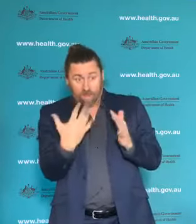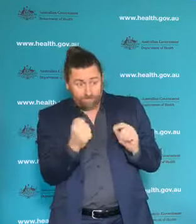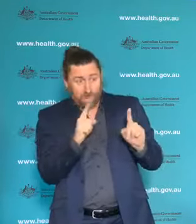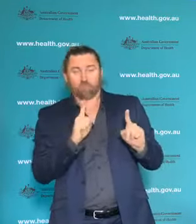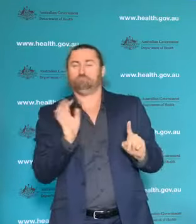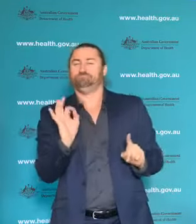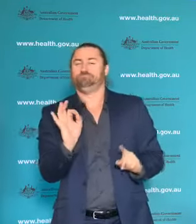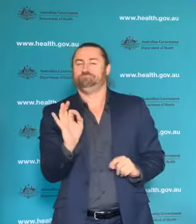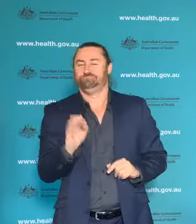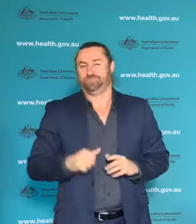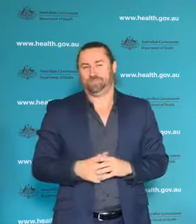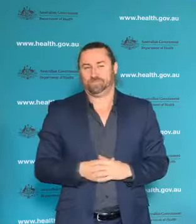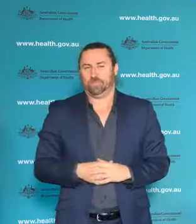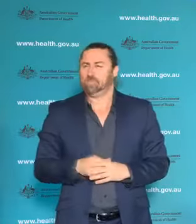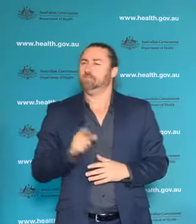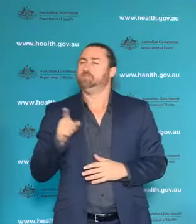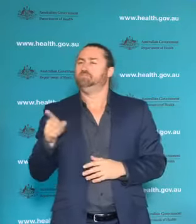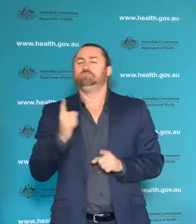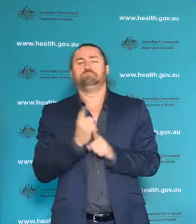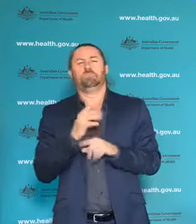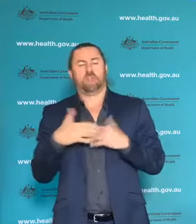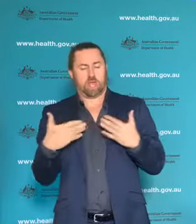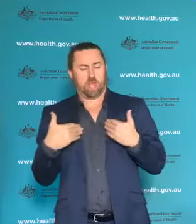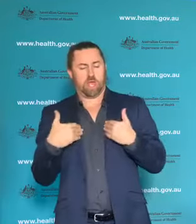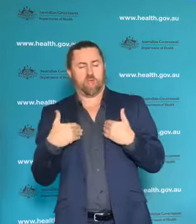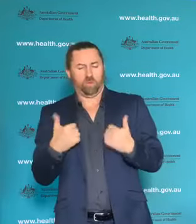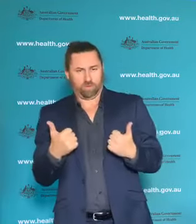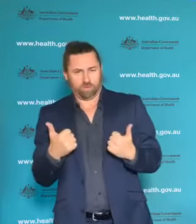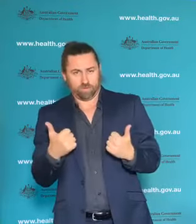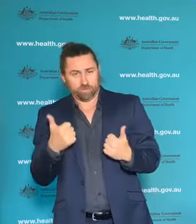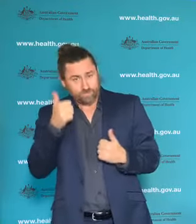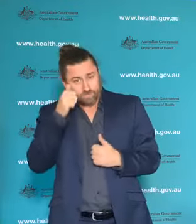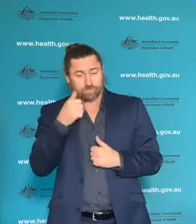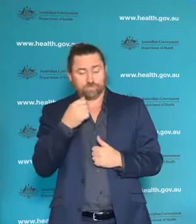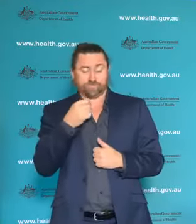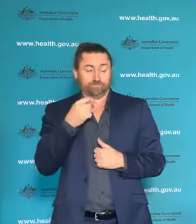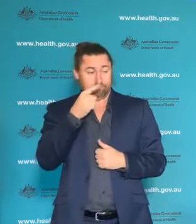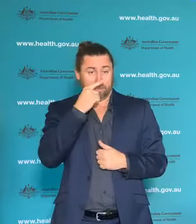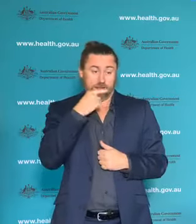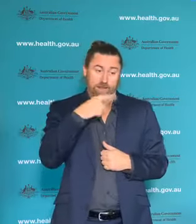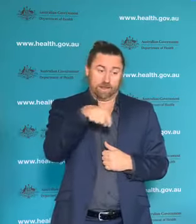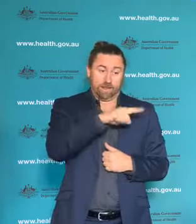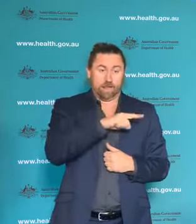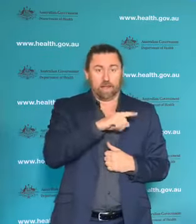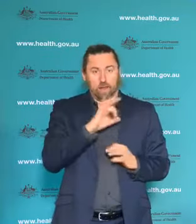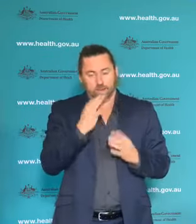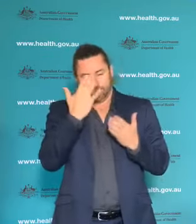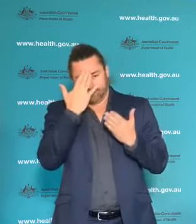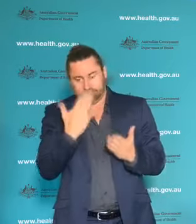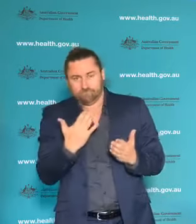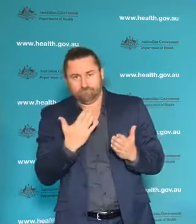Reporter: And just from a health point of view, when you talk about the fact that some people are not complying with the need to self-isolate